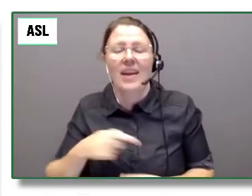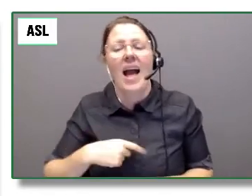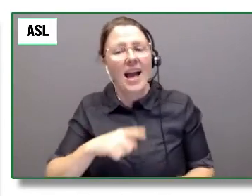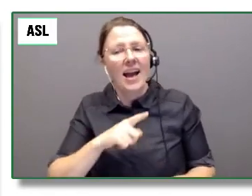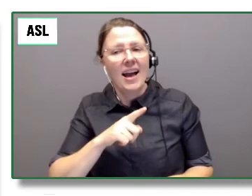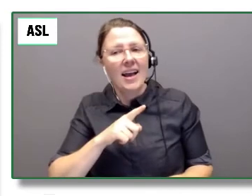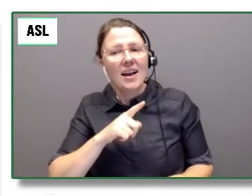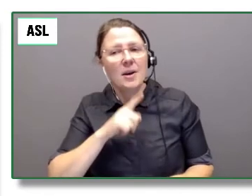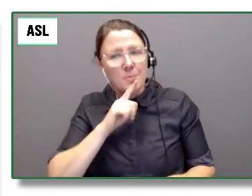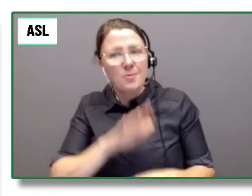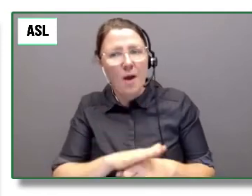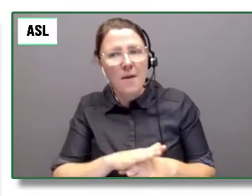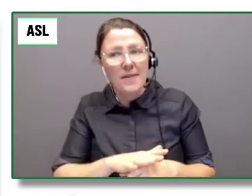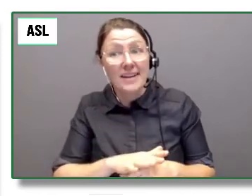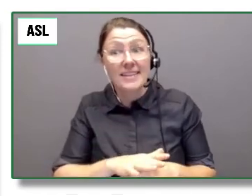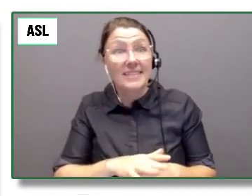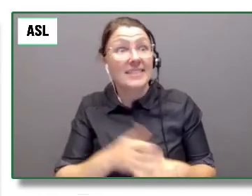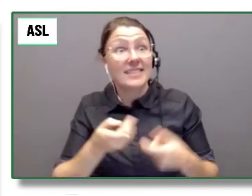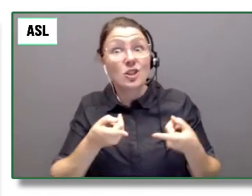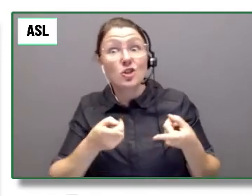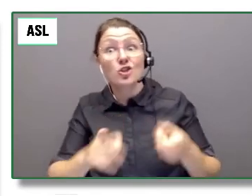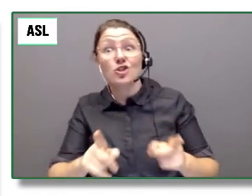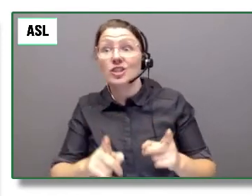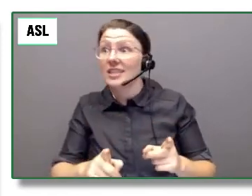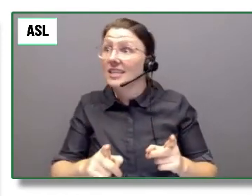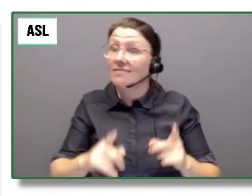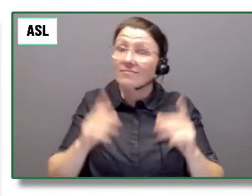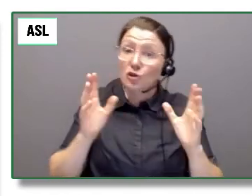work on these conversations, as we continue to engage and work